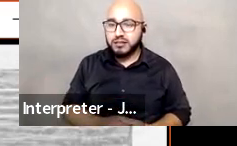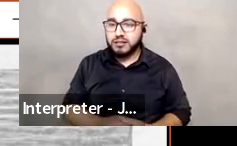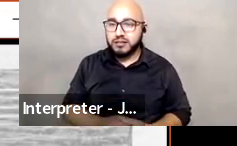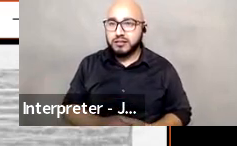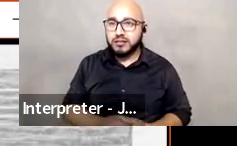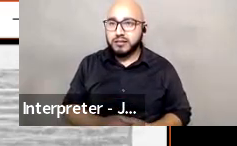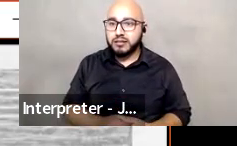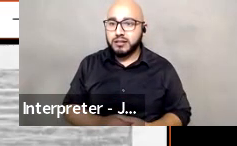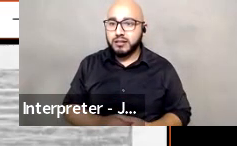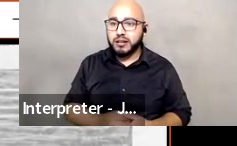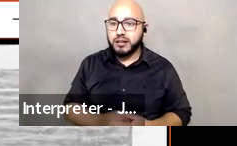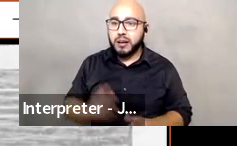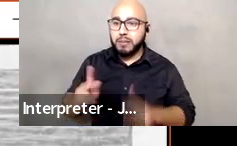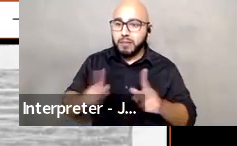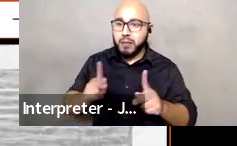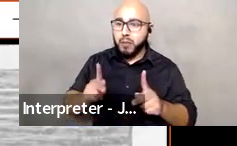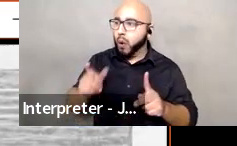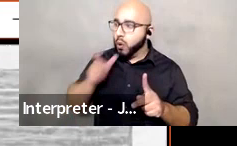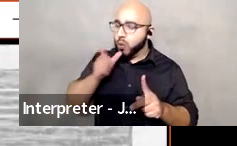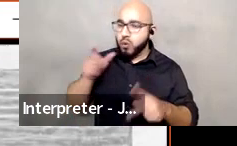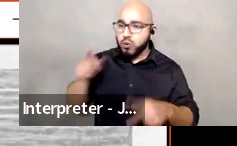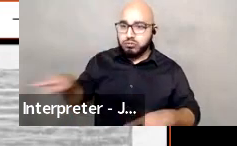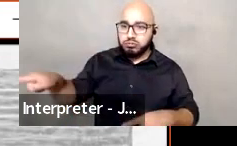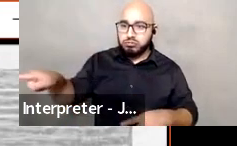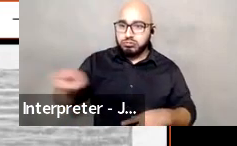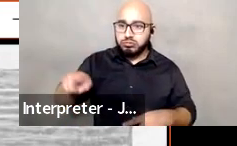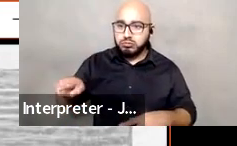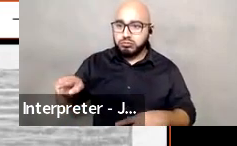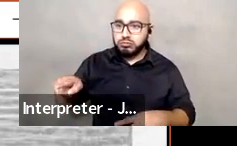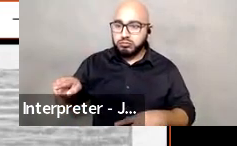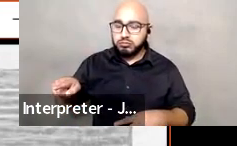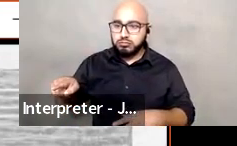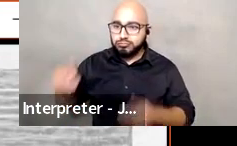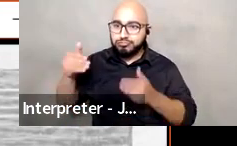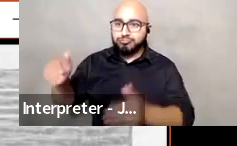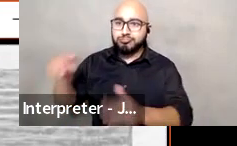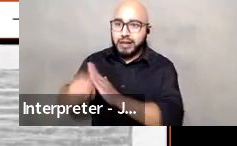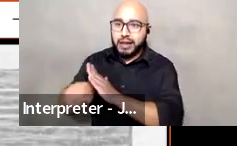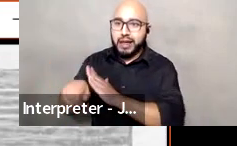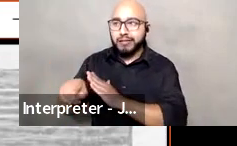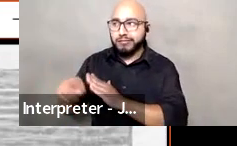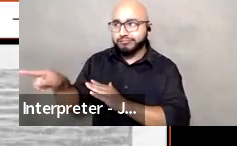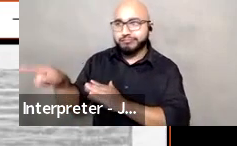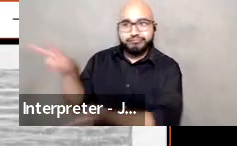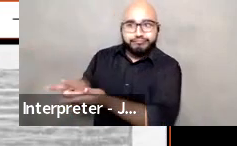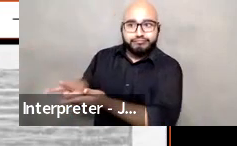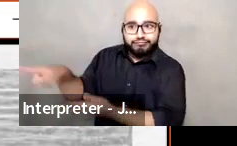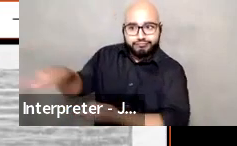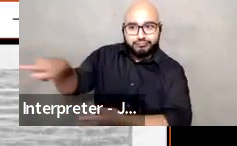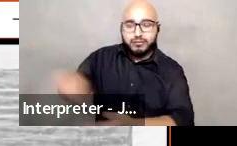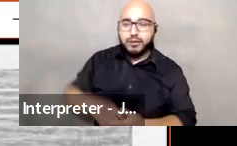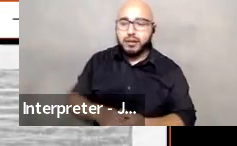Folks who actually. Perpetrated this massacre. Now what happens, though?